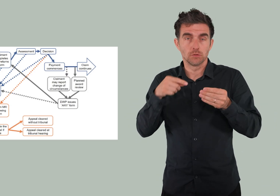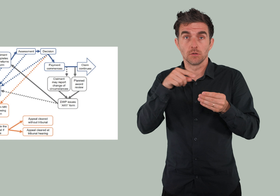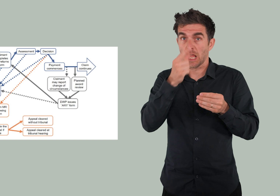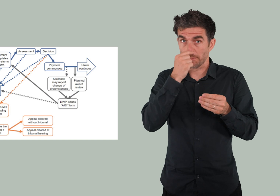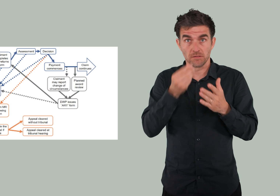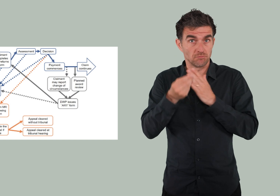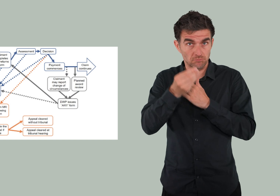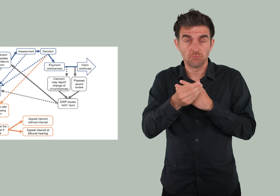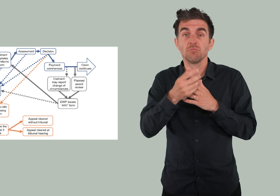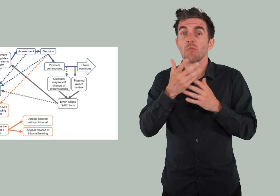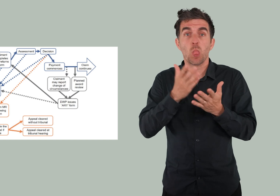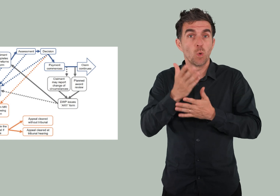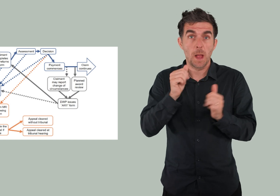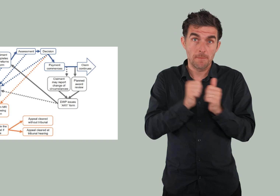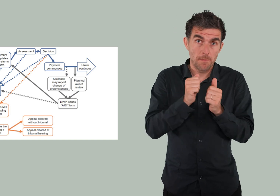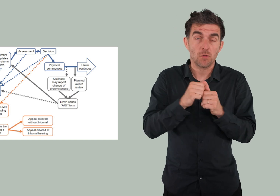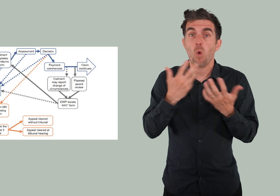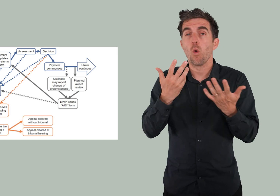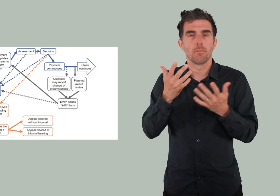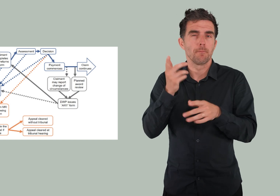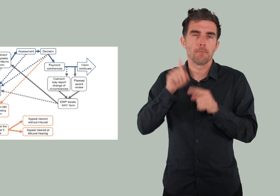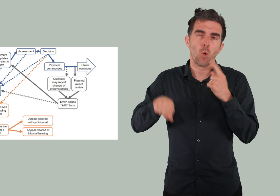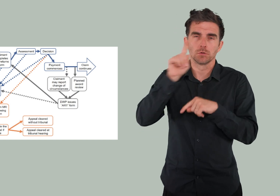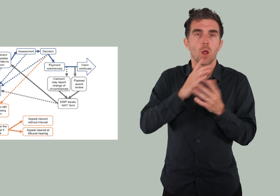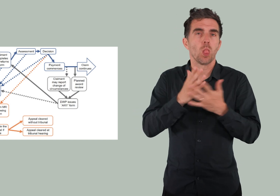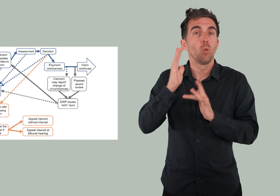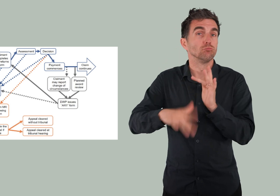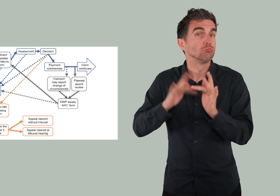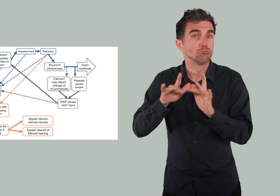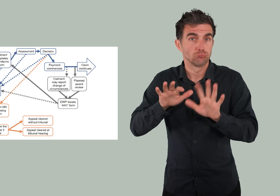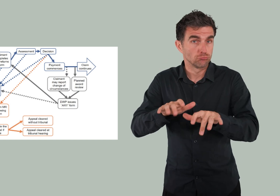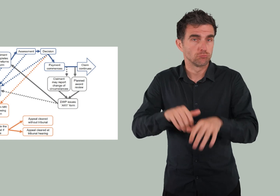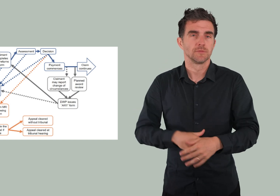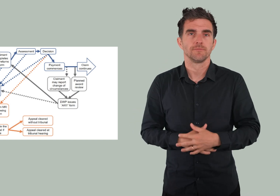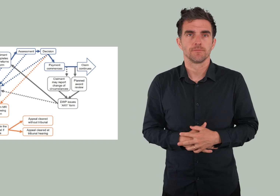This can be issued and completed on paper or digitally in most cases.